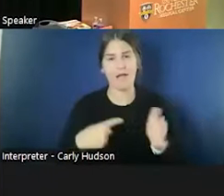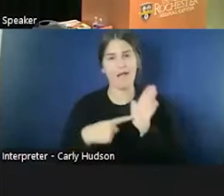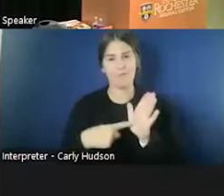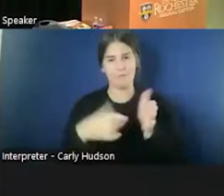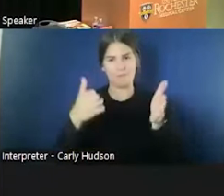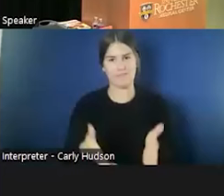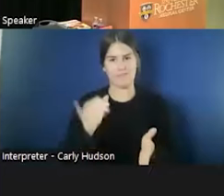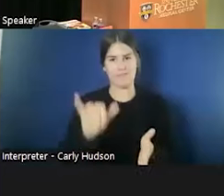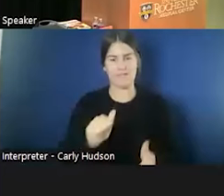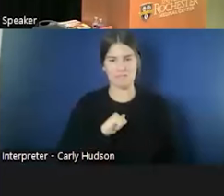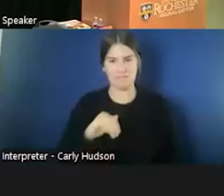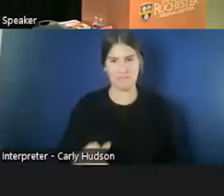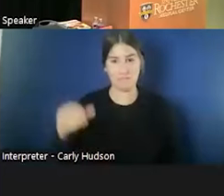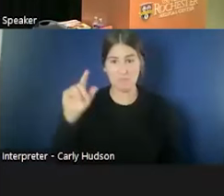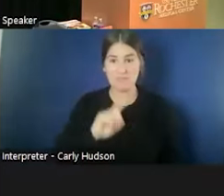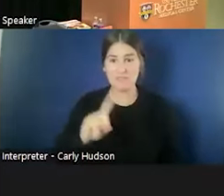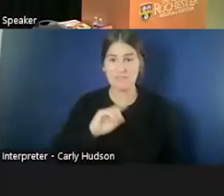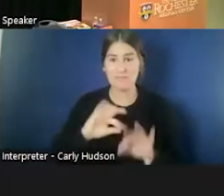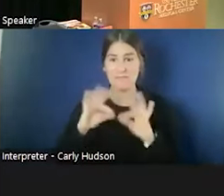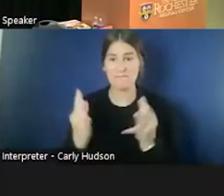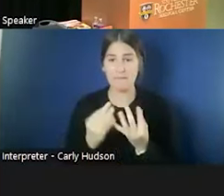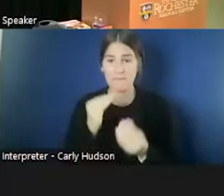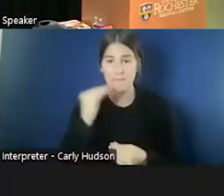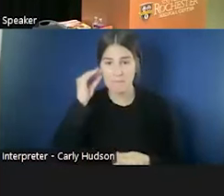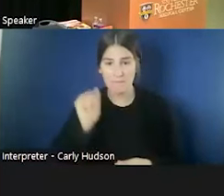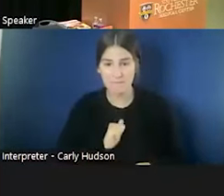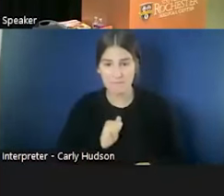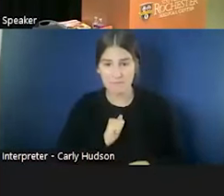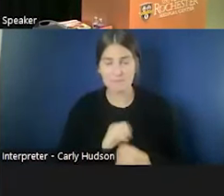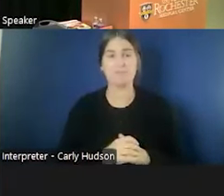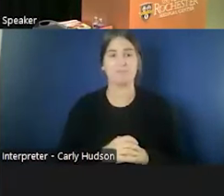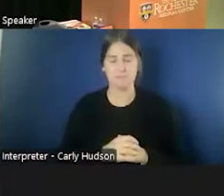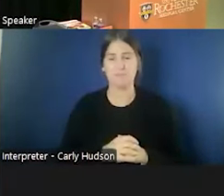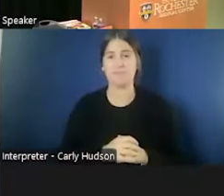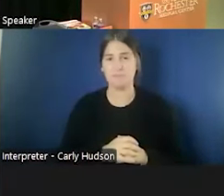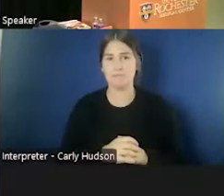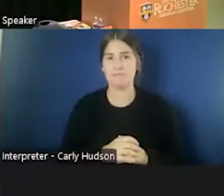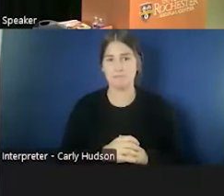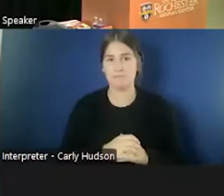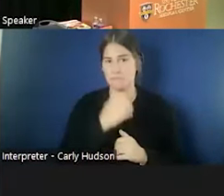growing up in a single family household who was the um person that was there for my father when he